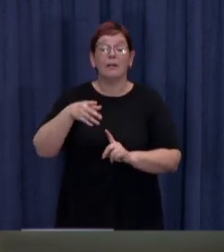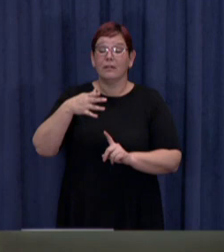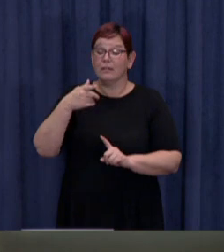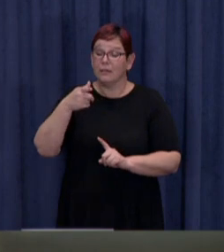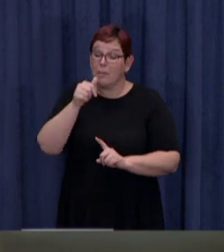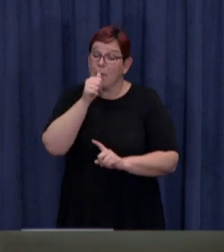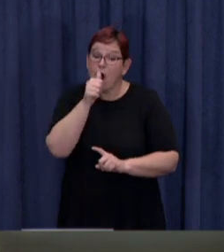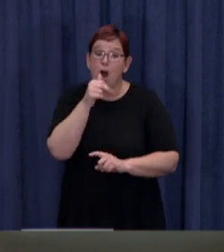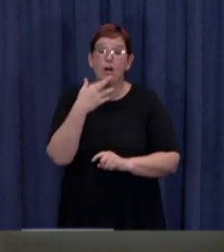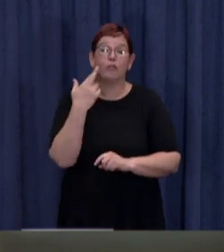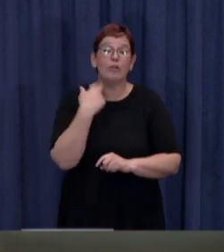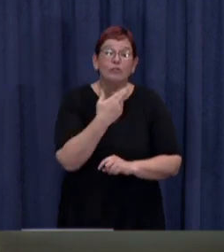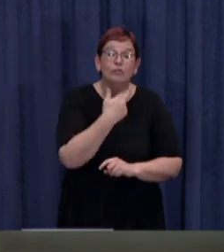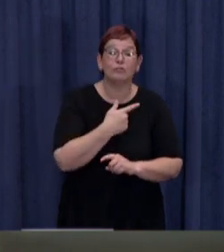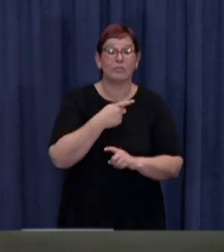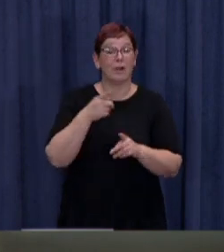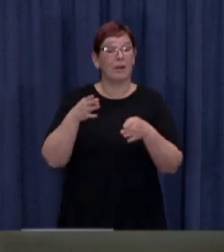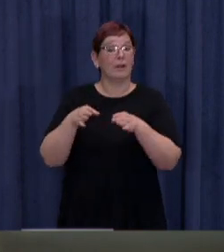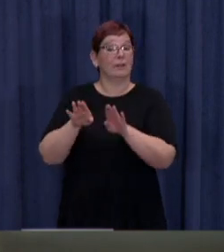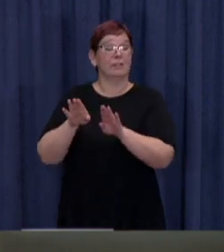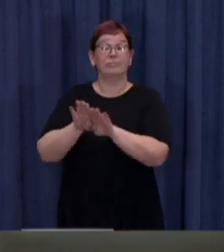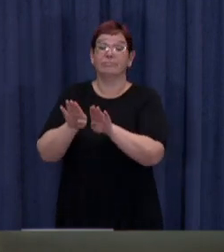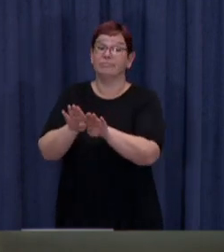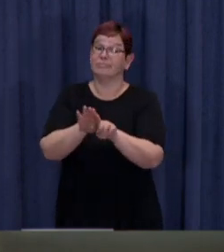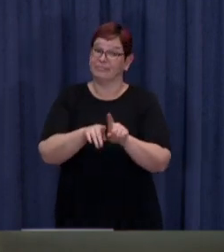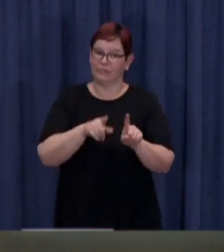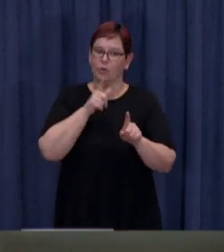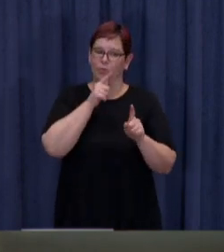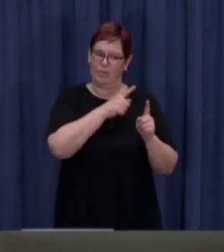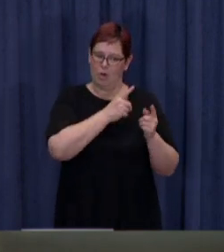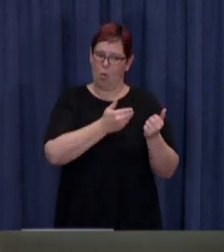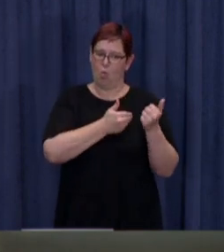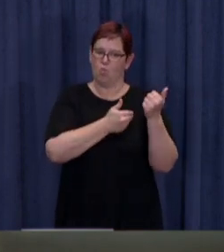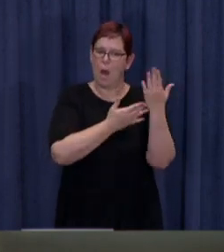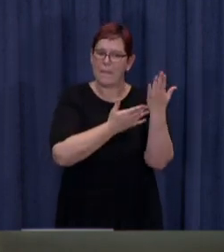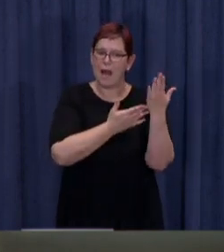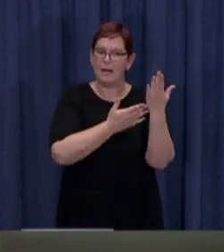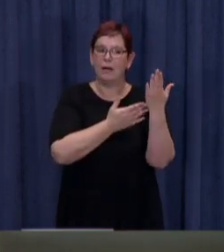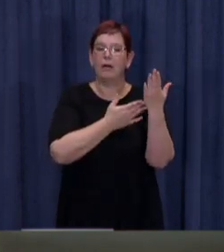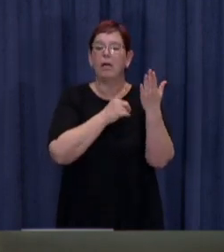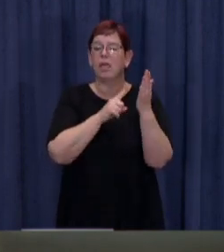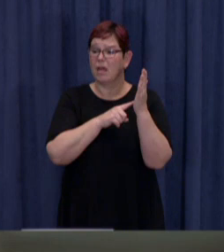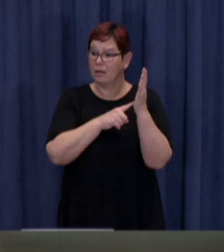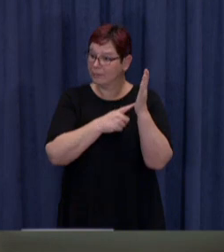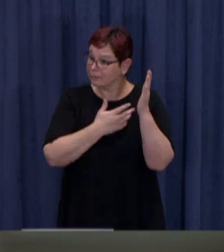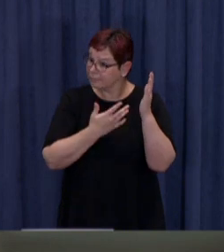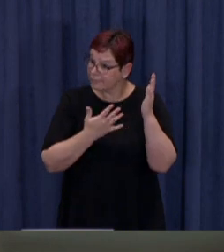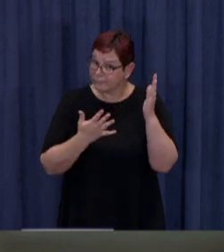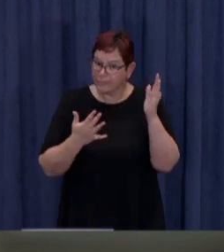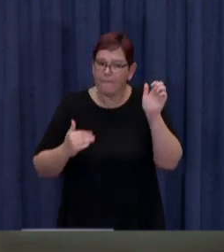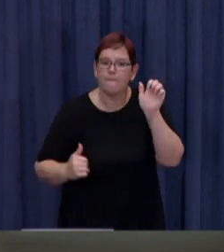but I'm also gonna follow up as my authority permits me to do on an individual basis to enforce those orders but I think that sent a very strong